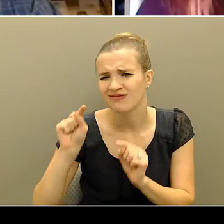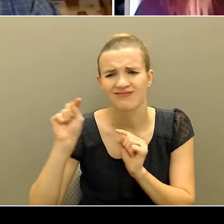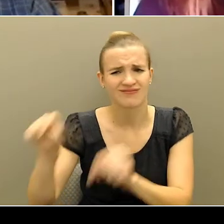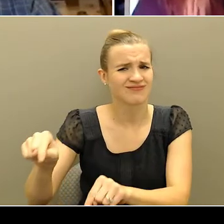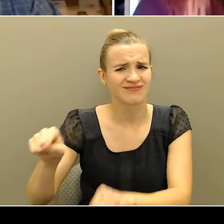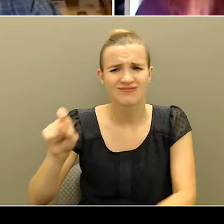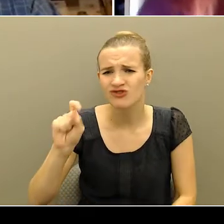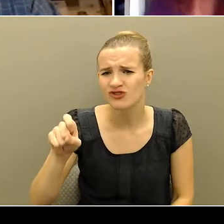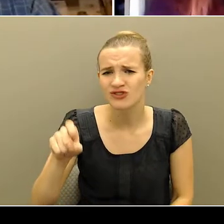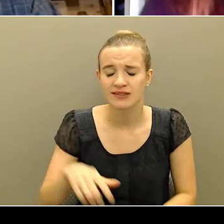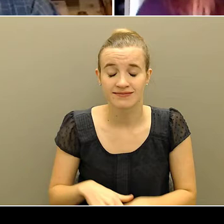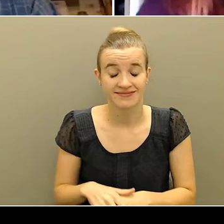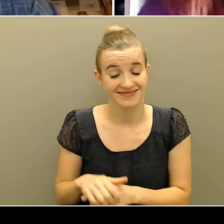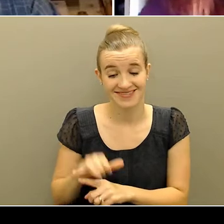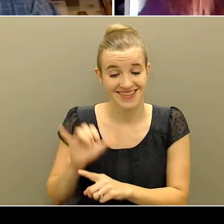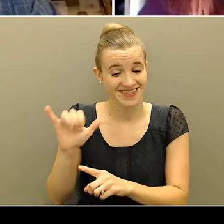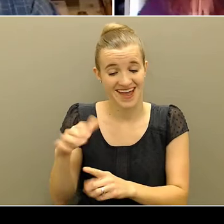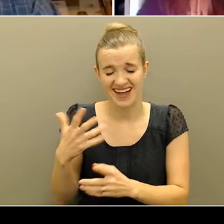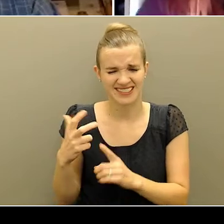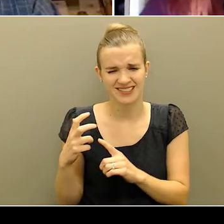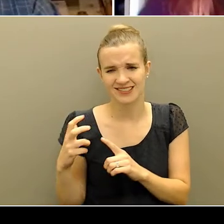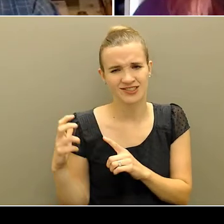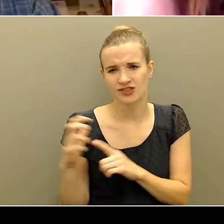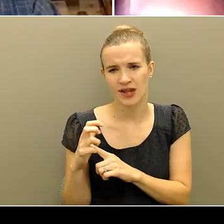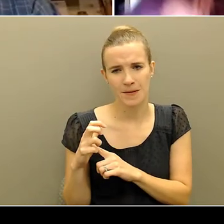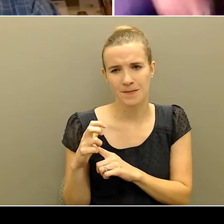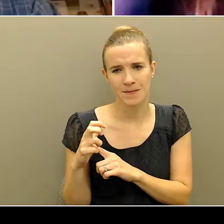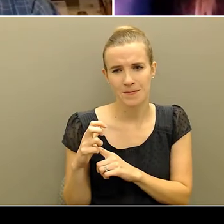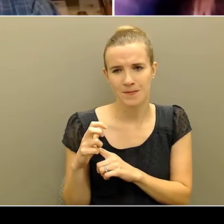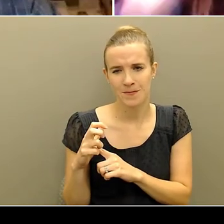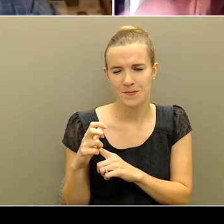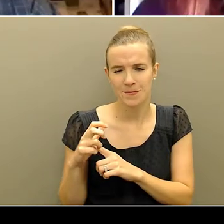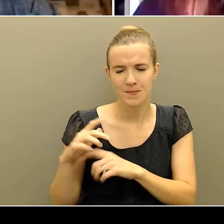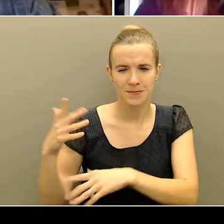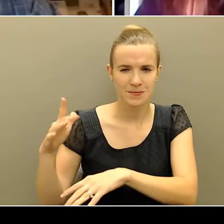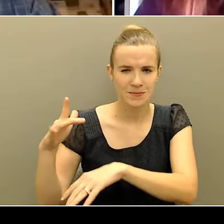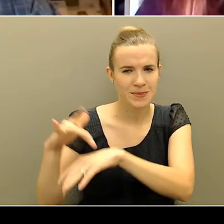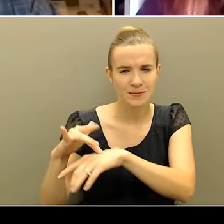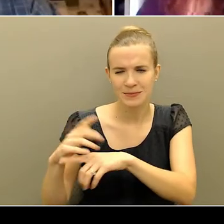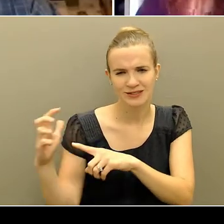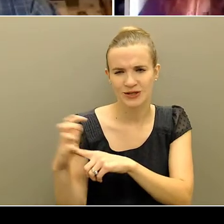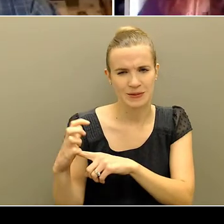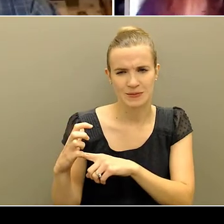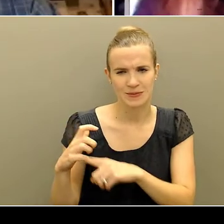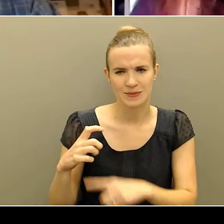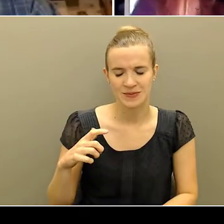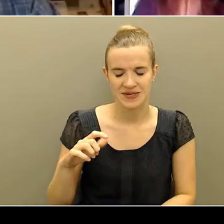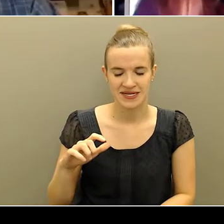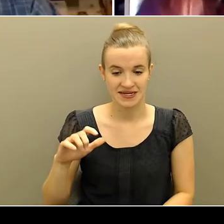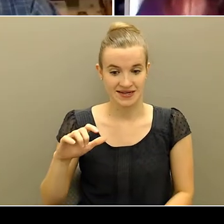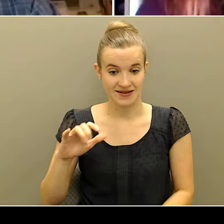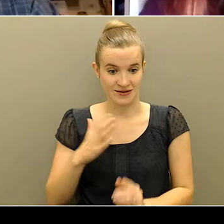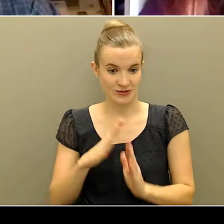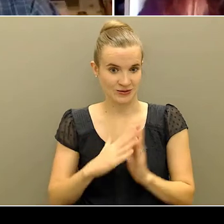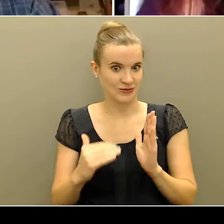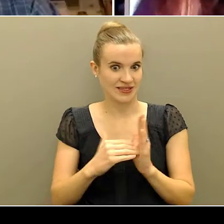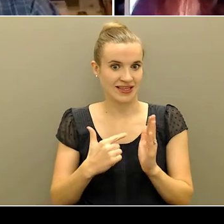for years, years to come. It- it fulfilled every expectation that, that I had of what I thought it could be.